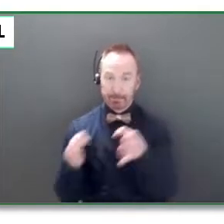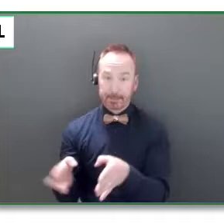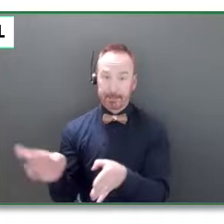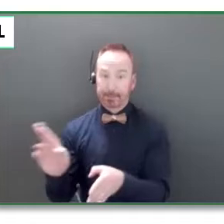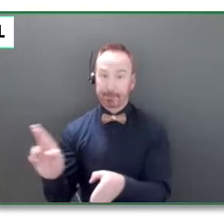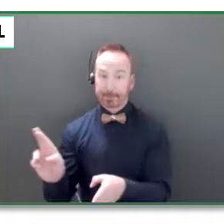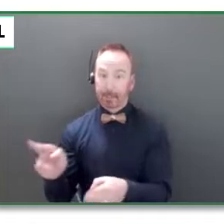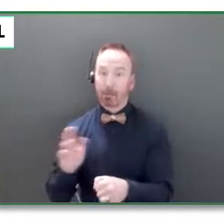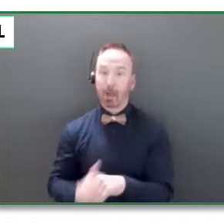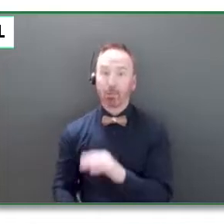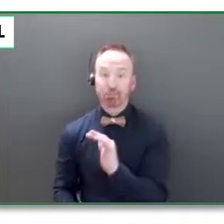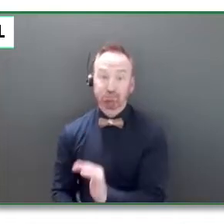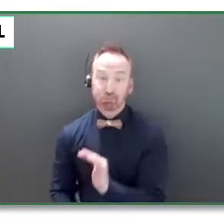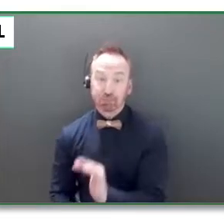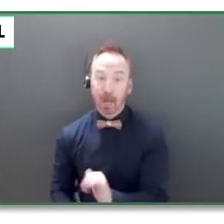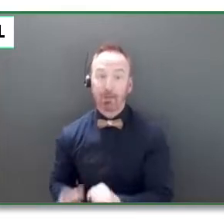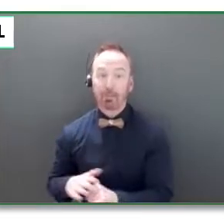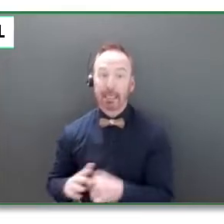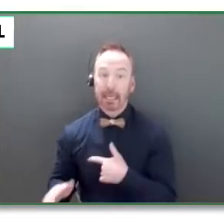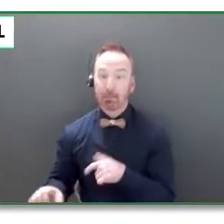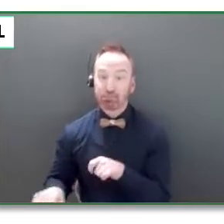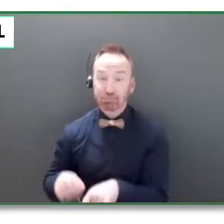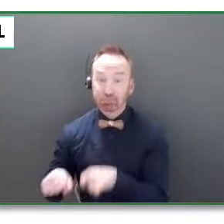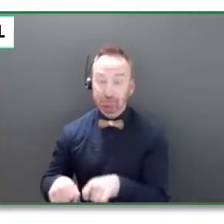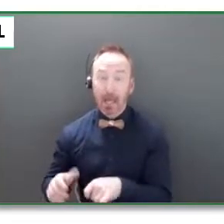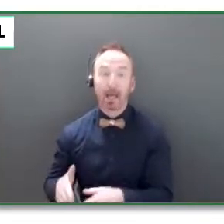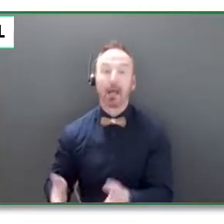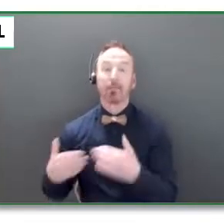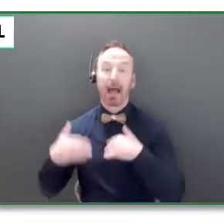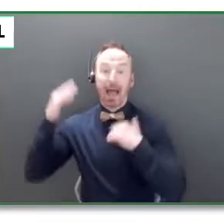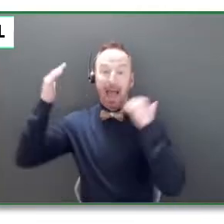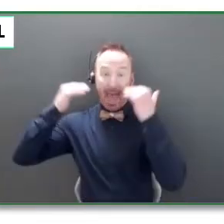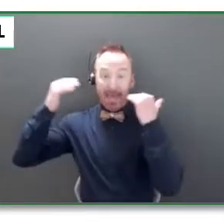an adult on a two-wheeled bike, a three-wheeled hand cycle